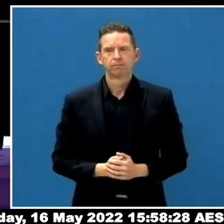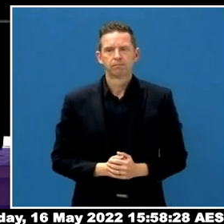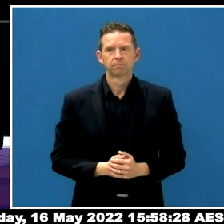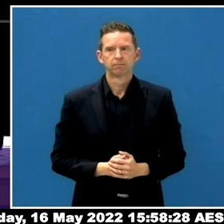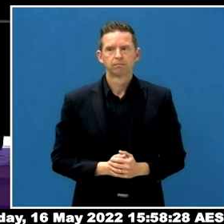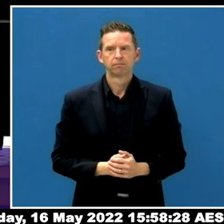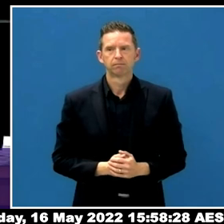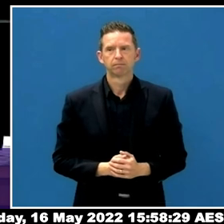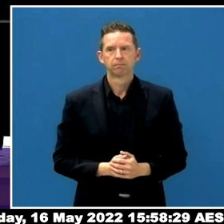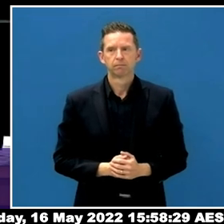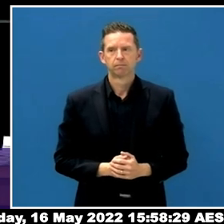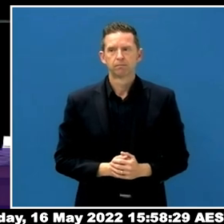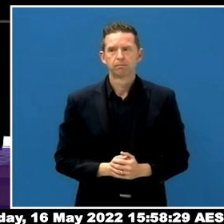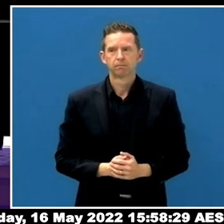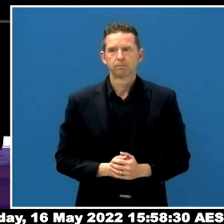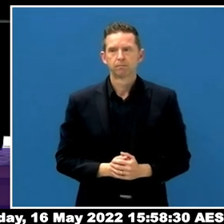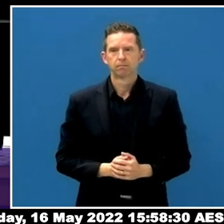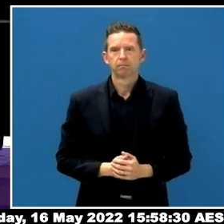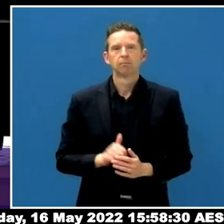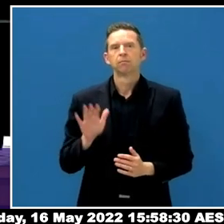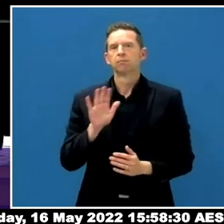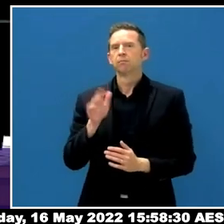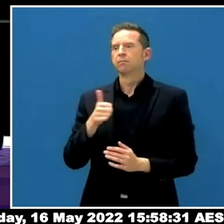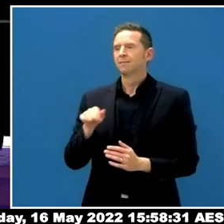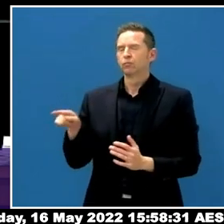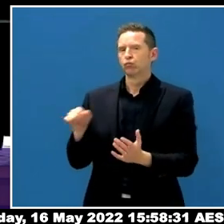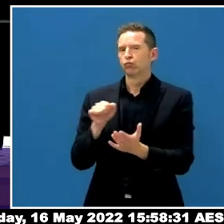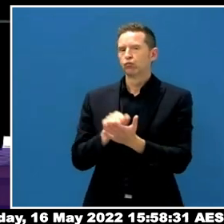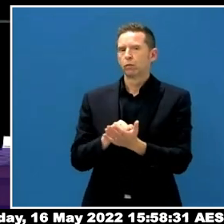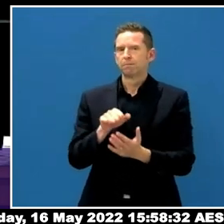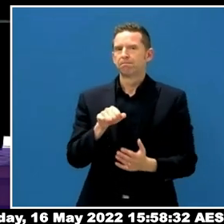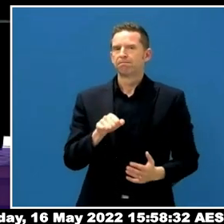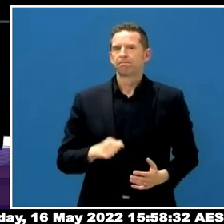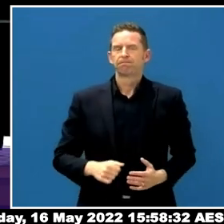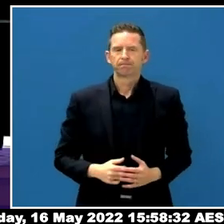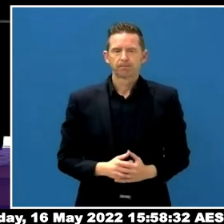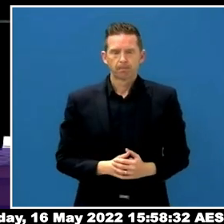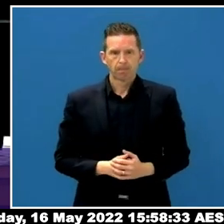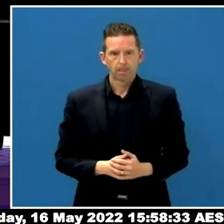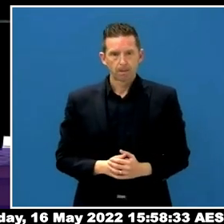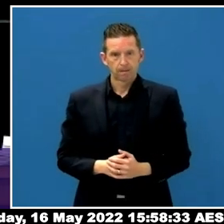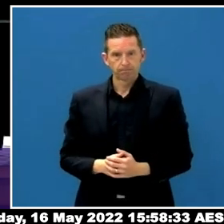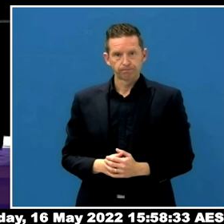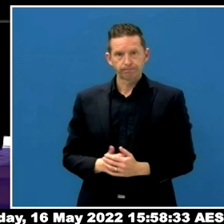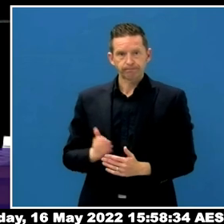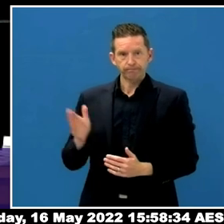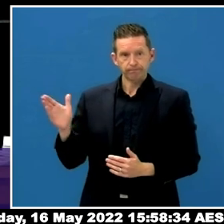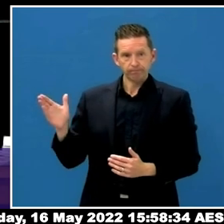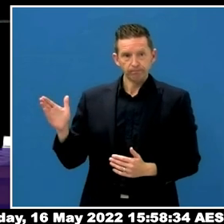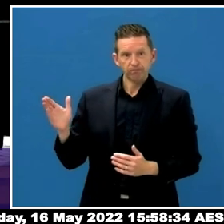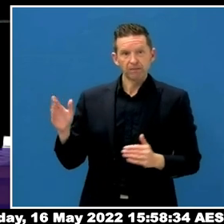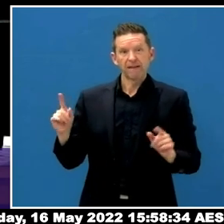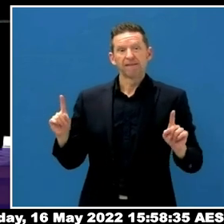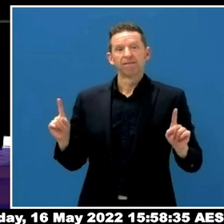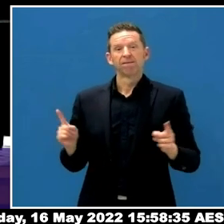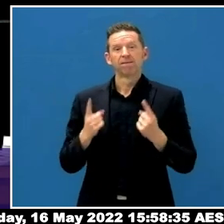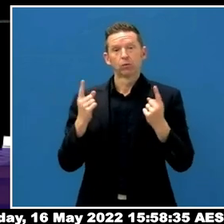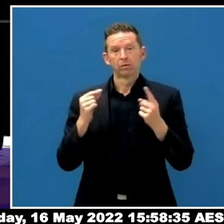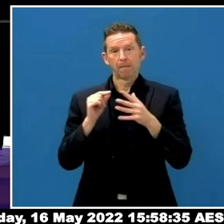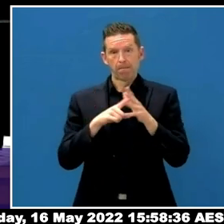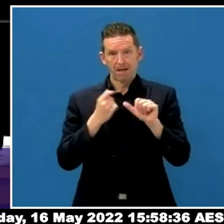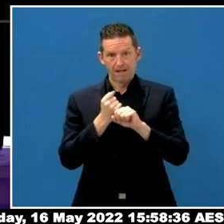Thank you. On the first page, Rob and Suzie, you see the heading is a Statement from